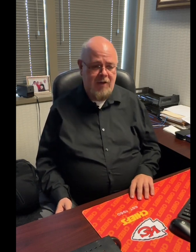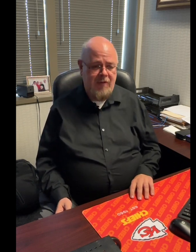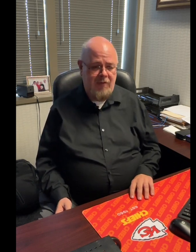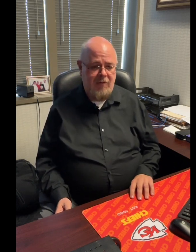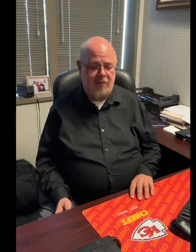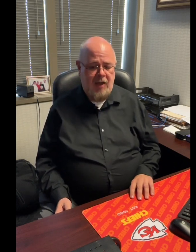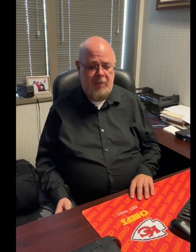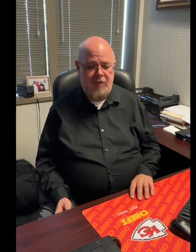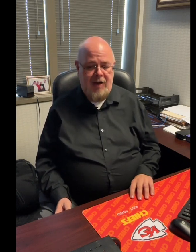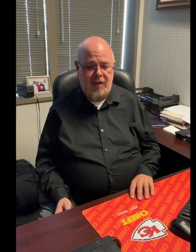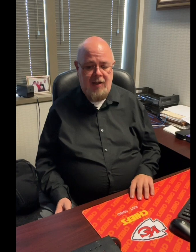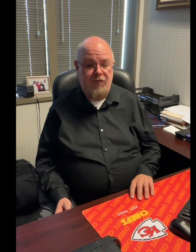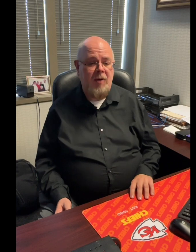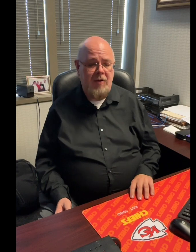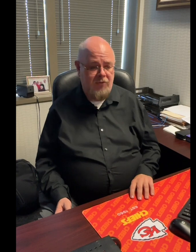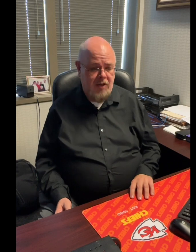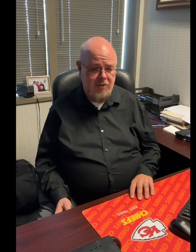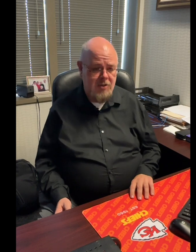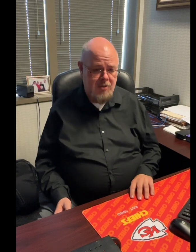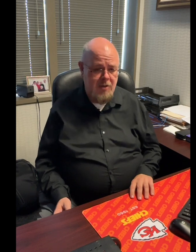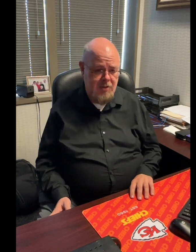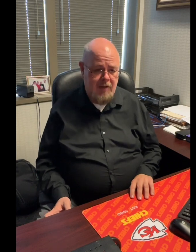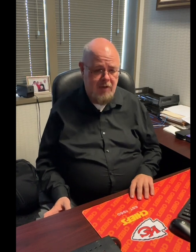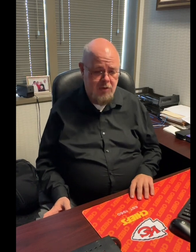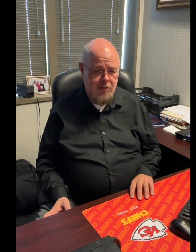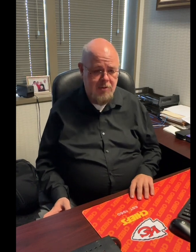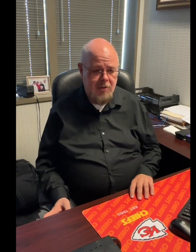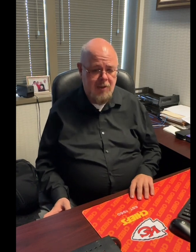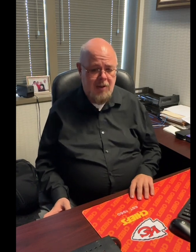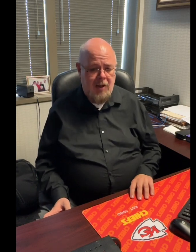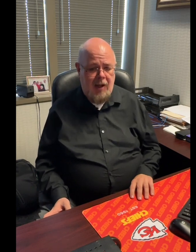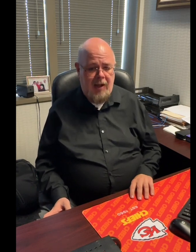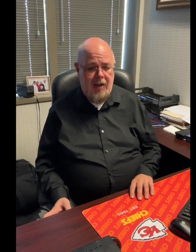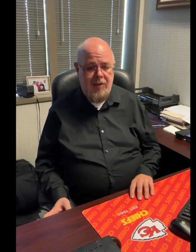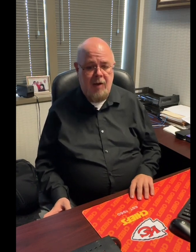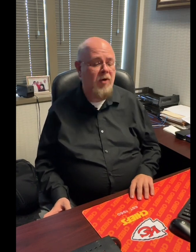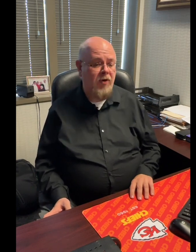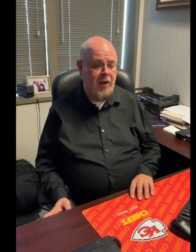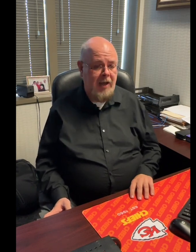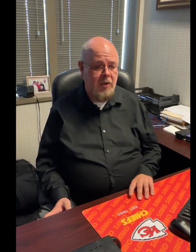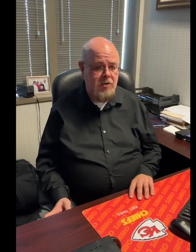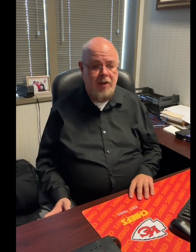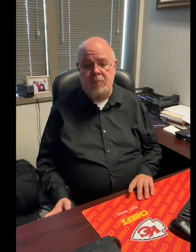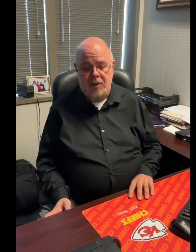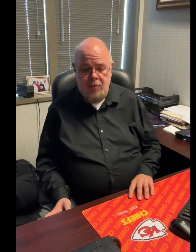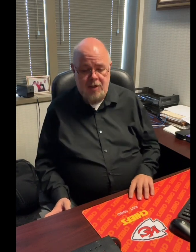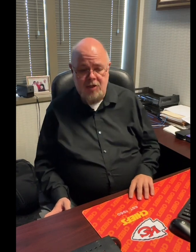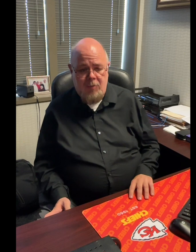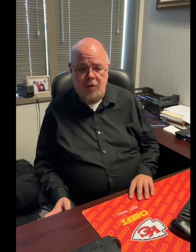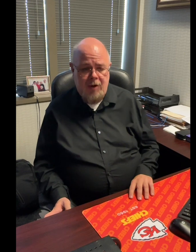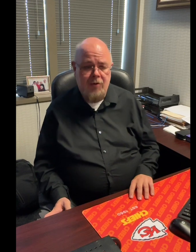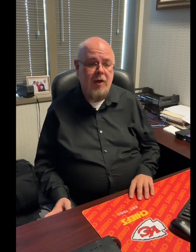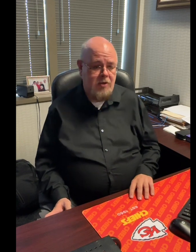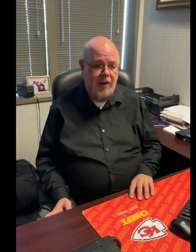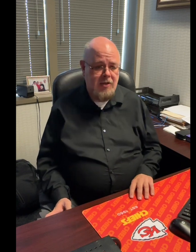services. Providing affirmative services to those individuals in their preferred language whether it be through an interpreter or through a direct